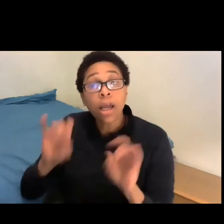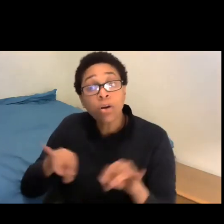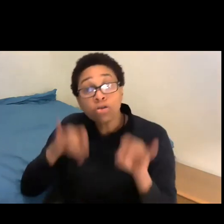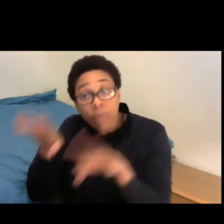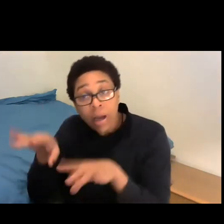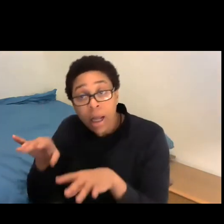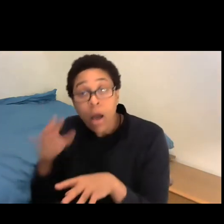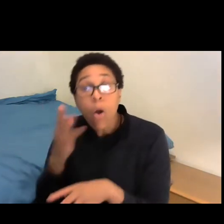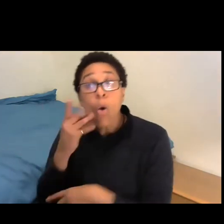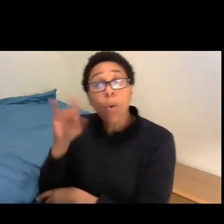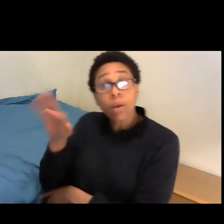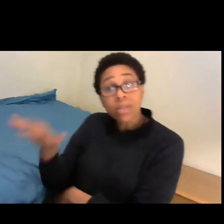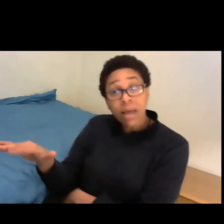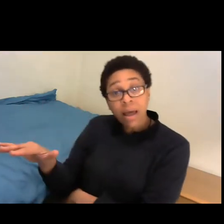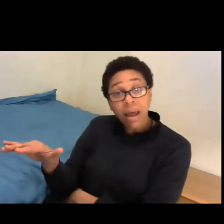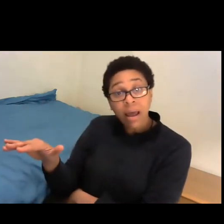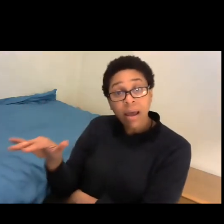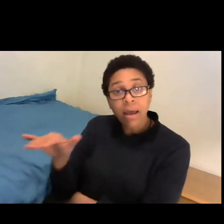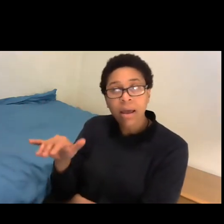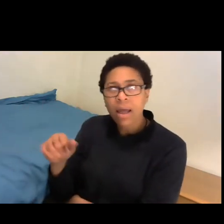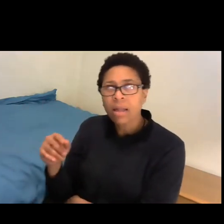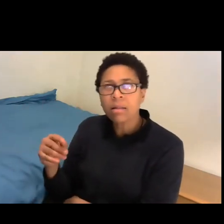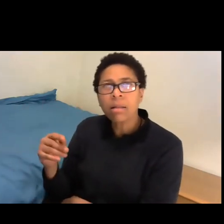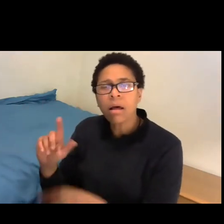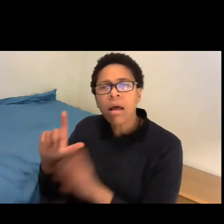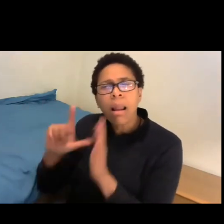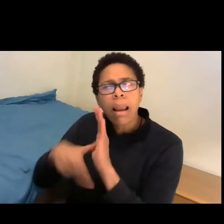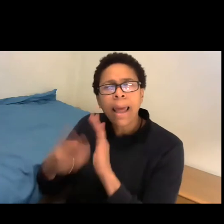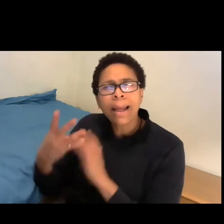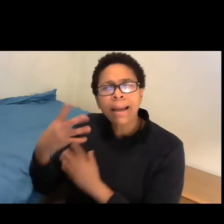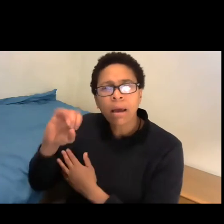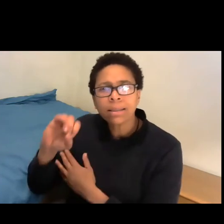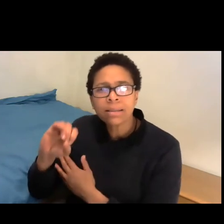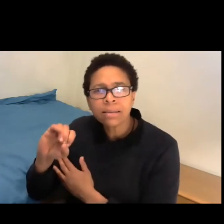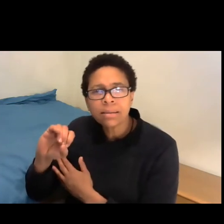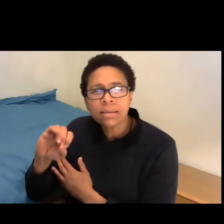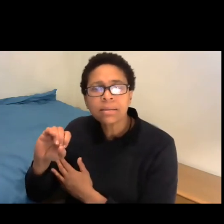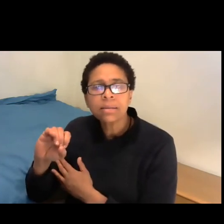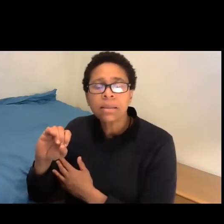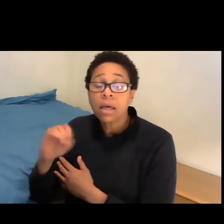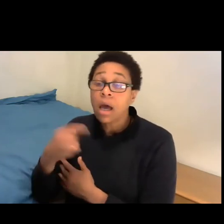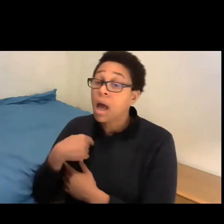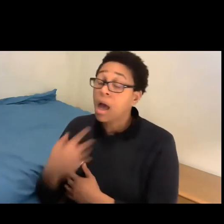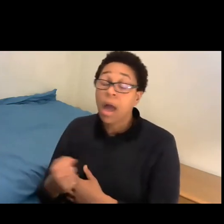Australia, this was the late 90s, I had a succession of crises. I've talked about one of them coming to terms with my